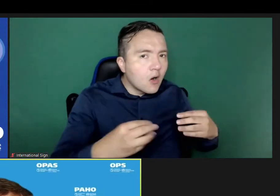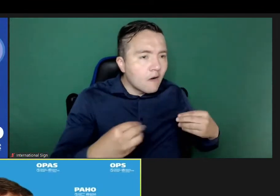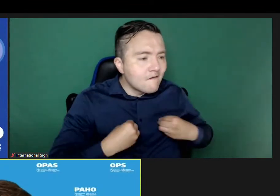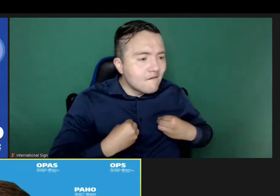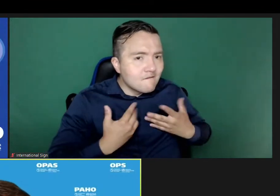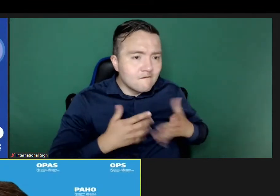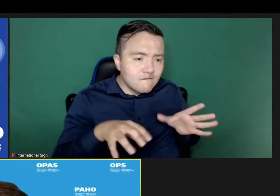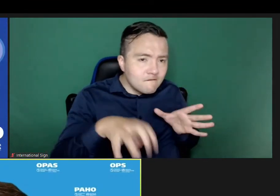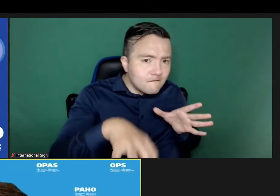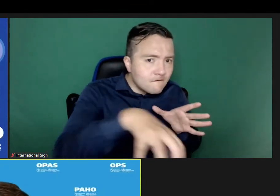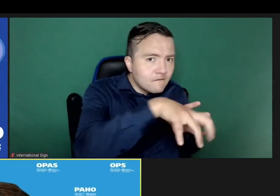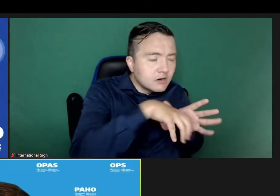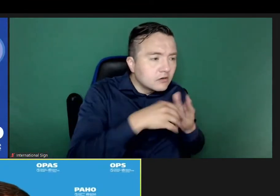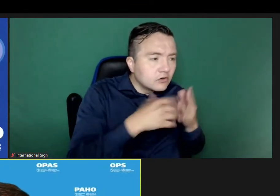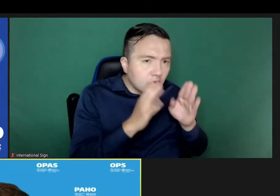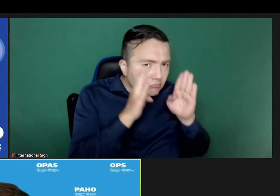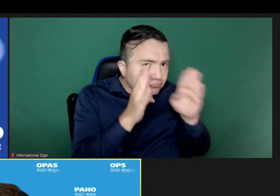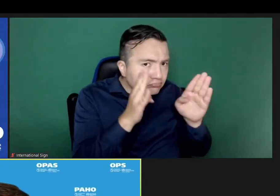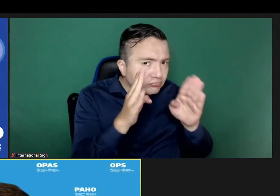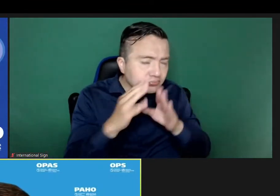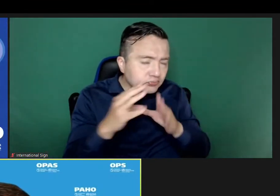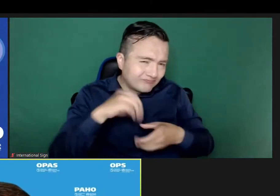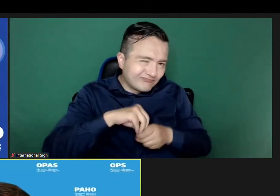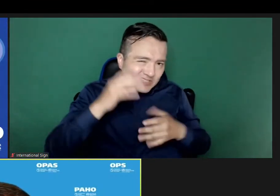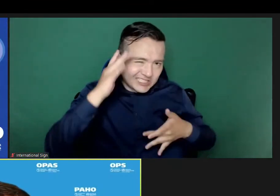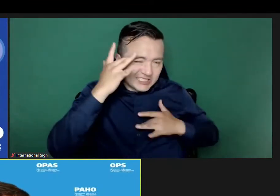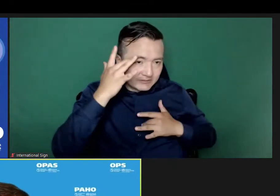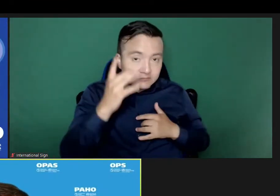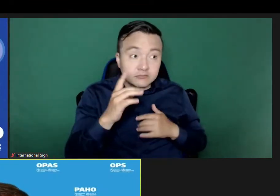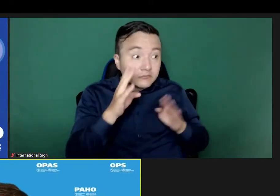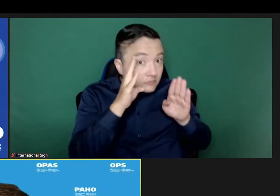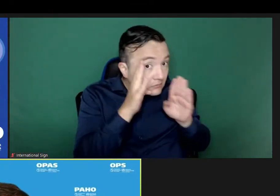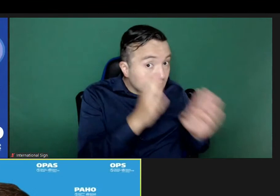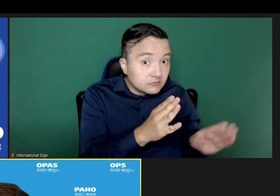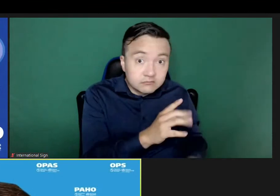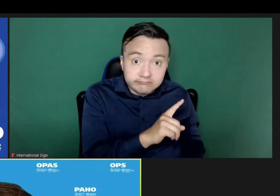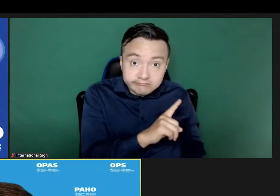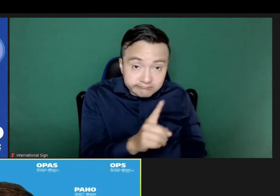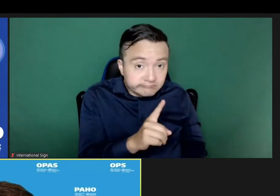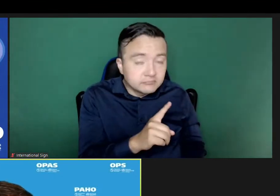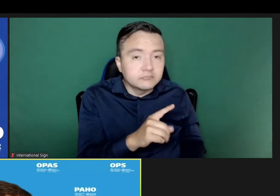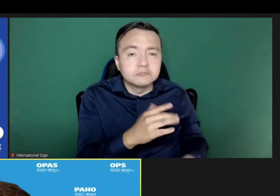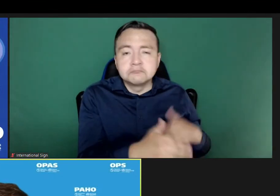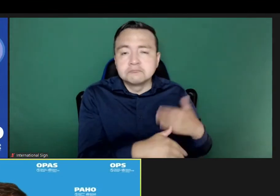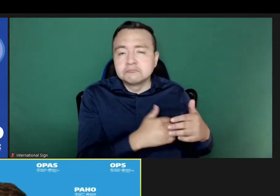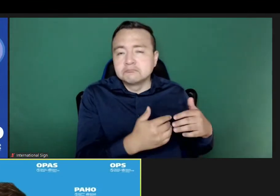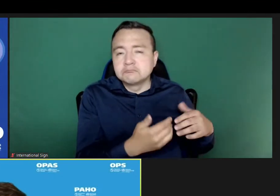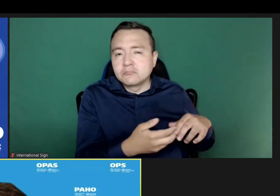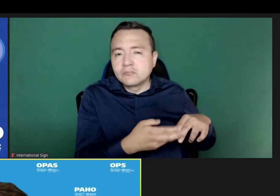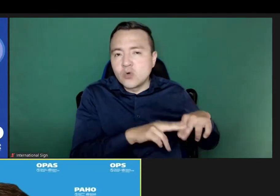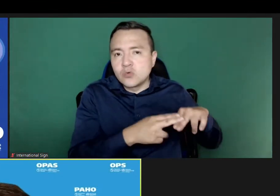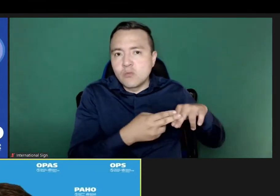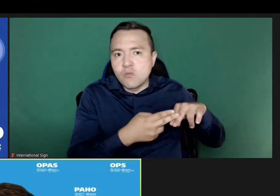more and more resources to address those situations where care has been delayed.